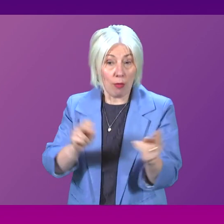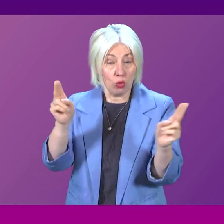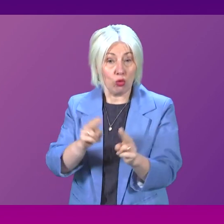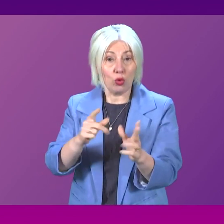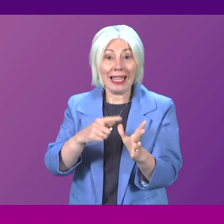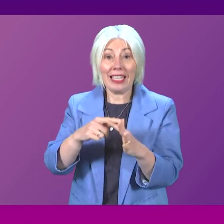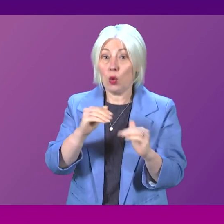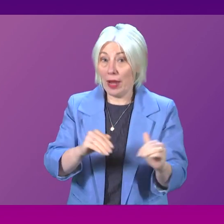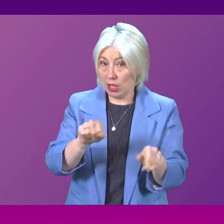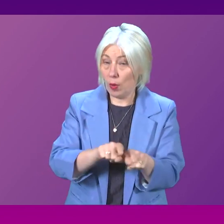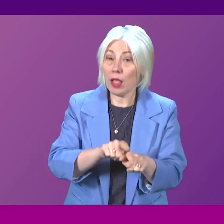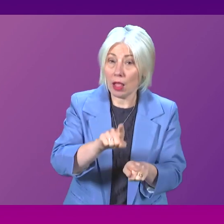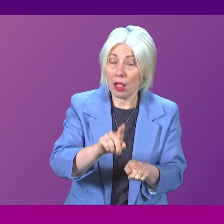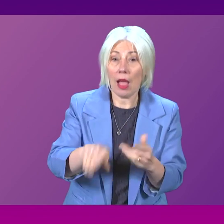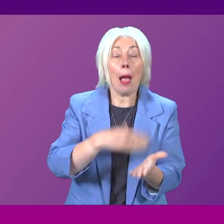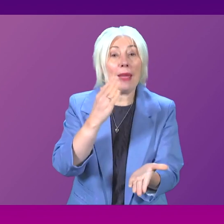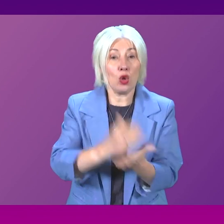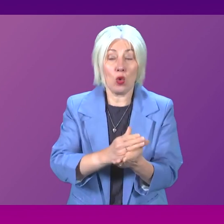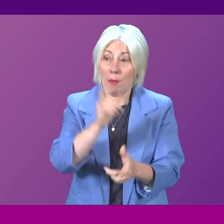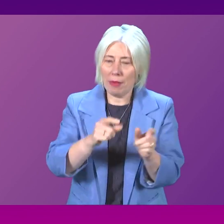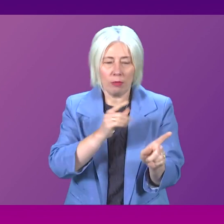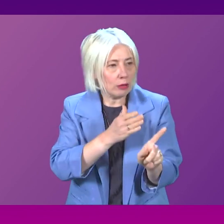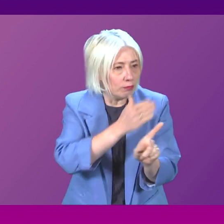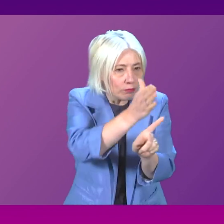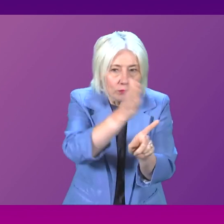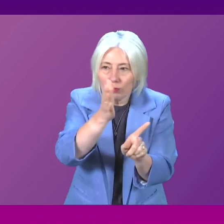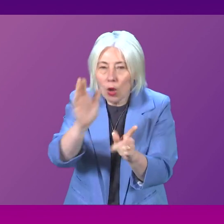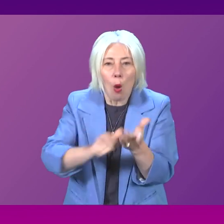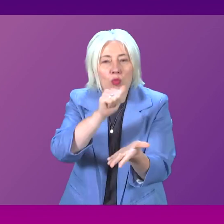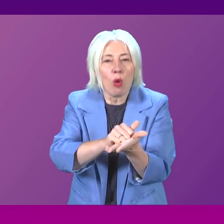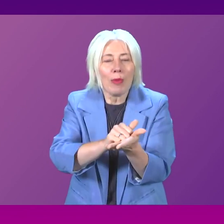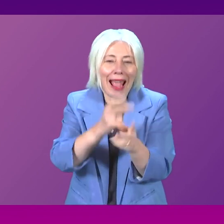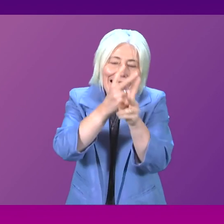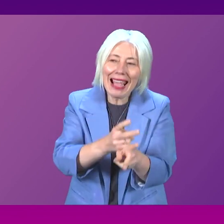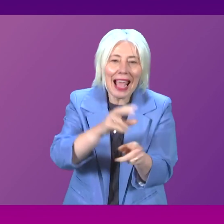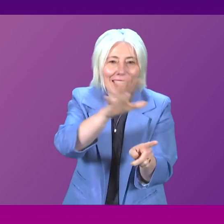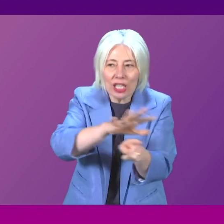by ensuring that people are directed to the most appropriate urgent care settings and by scheduling urgent appointments.